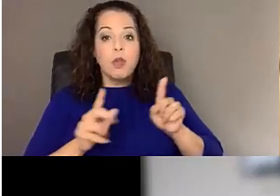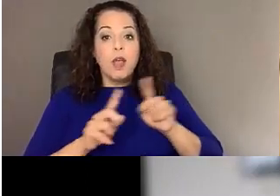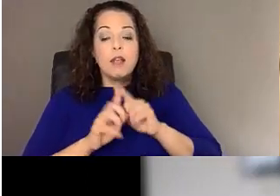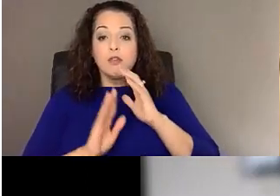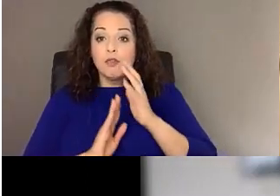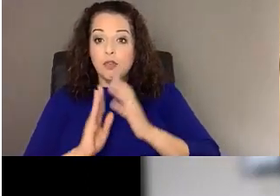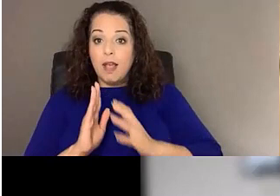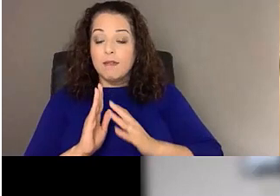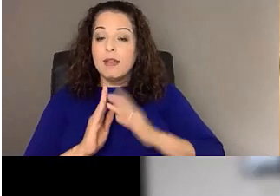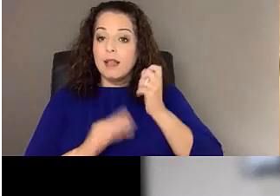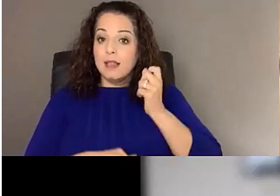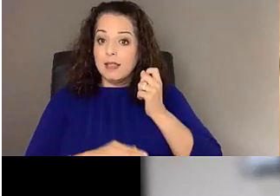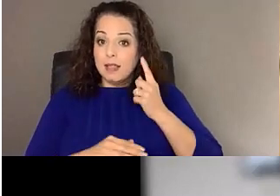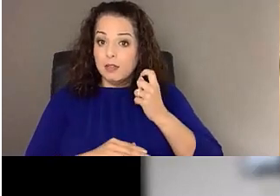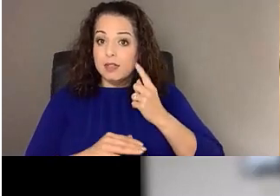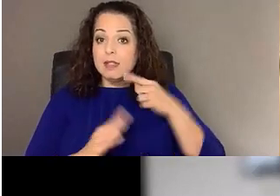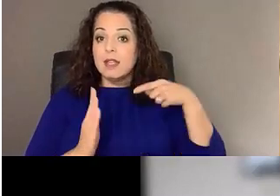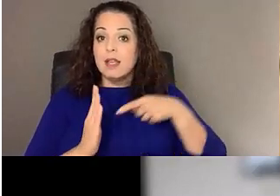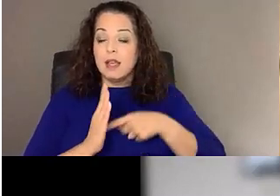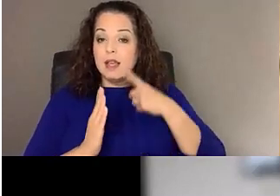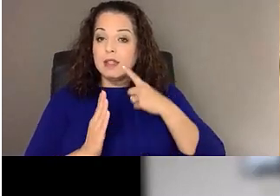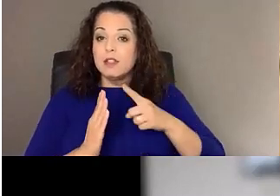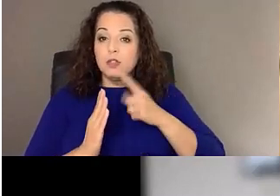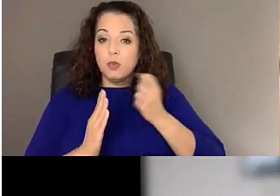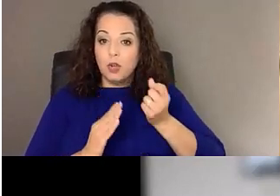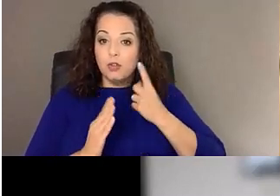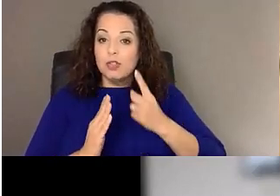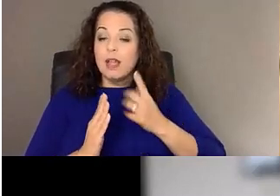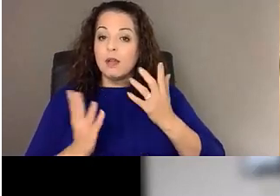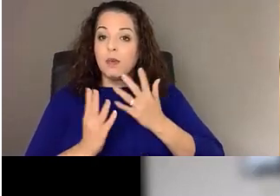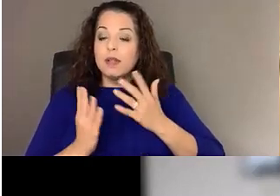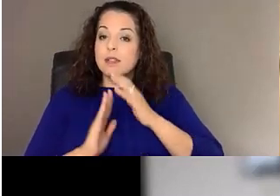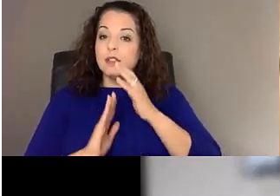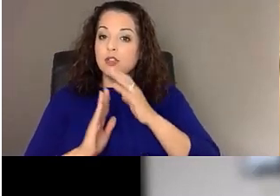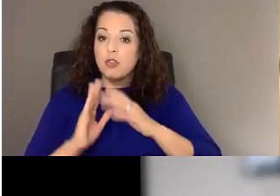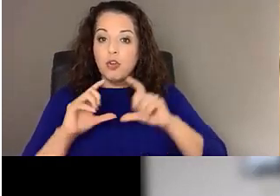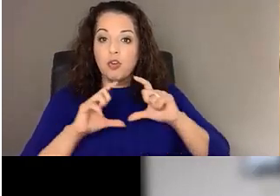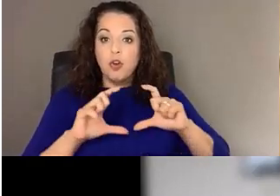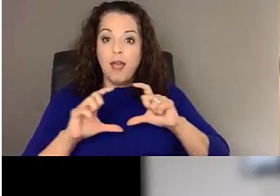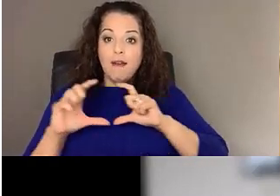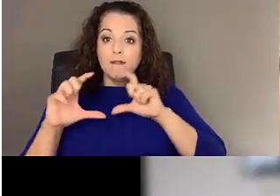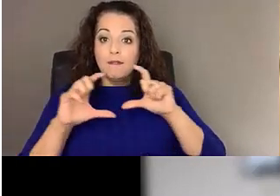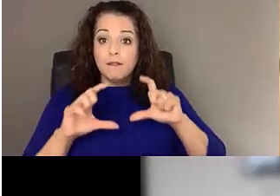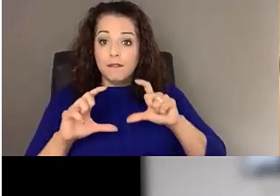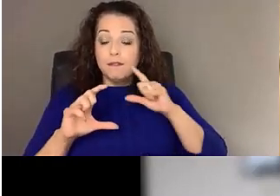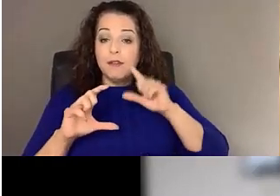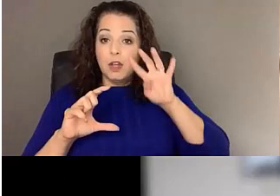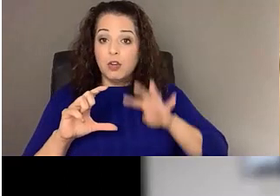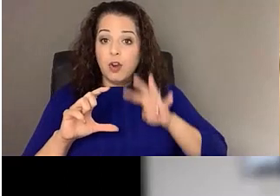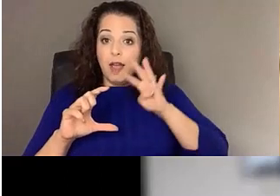to understand information that is presented graphically. And it just so happens that one third of people